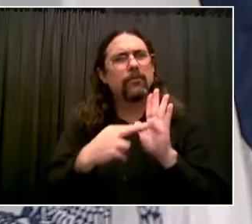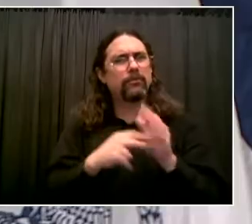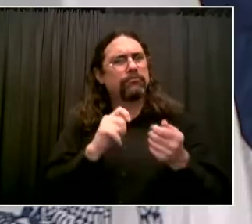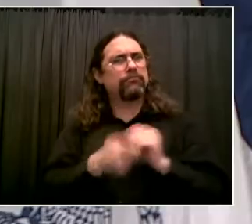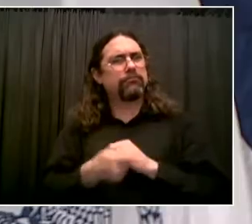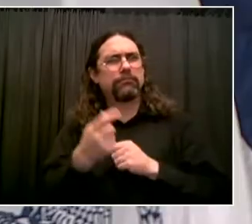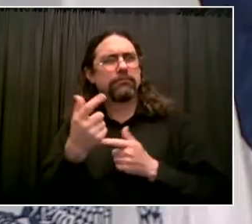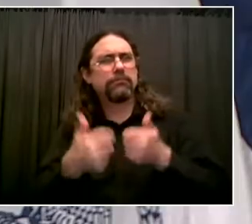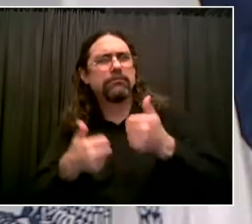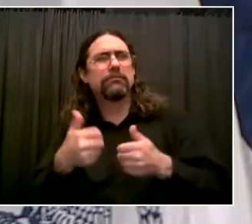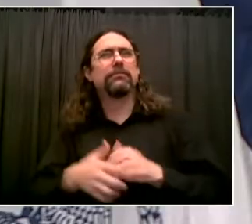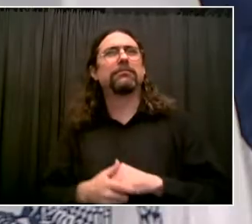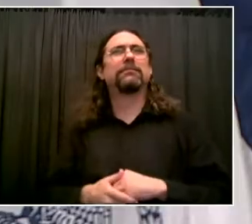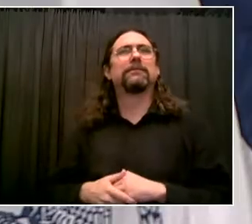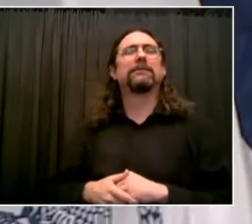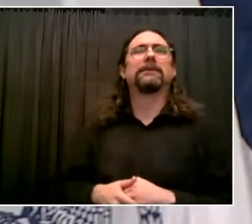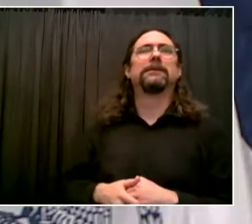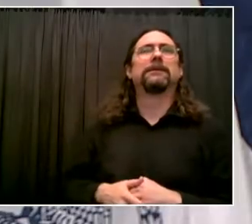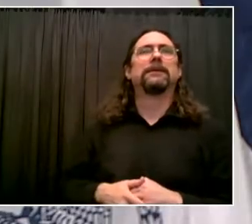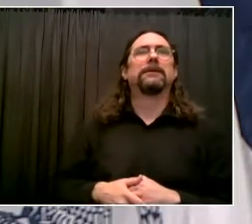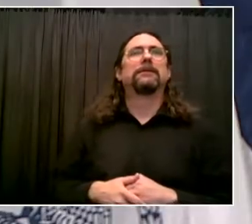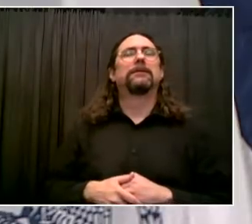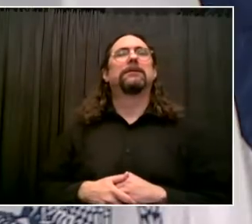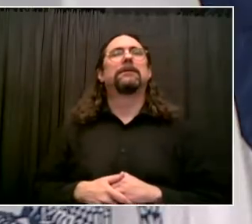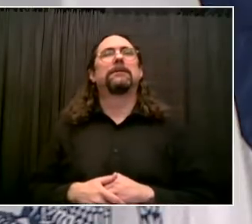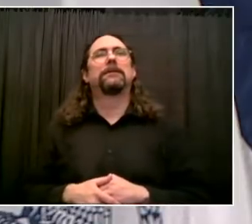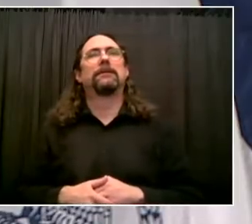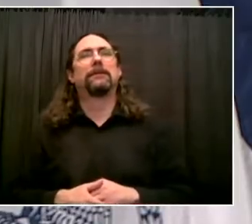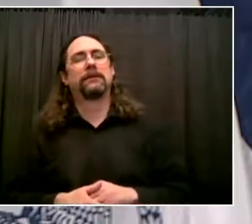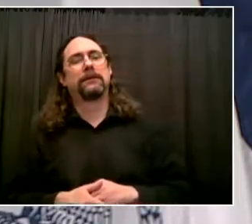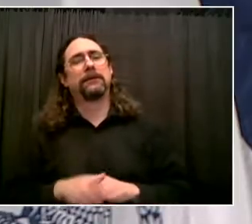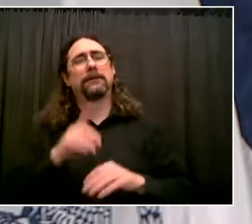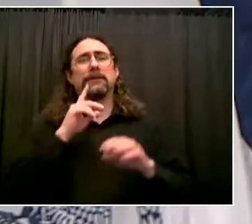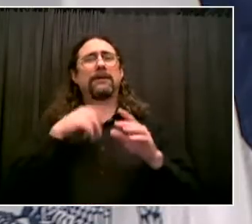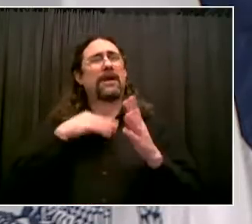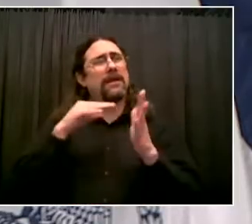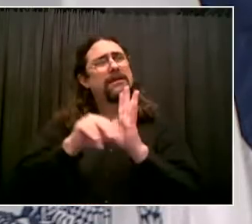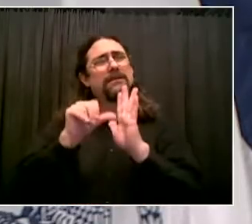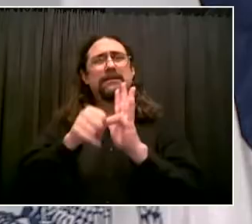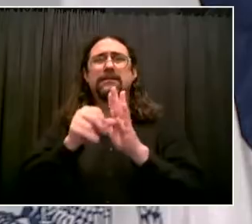INCREASE CONSEQUENCES? HET CRUCIAL THING IS JUST HAVING THE